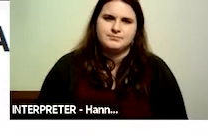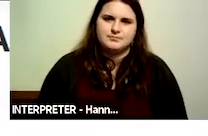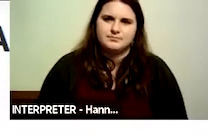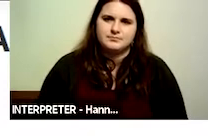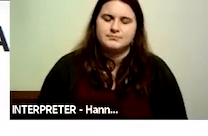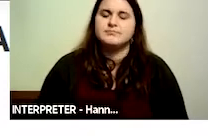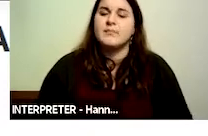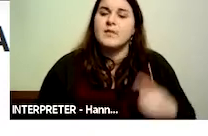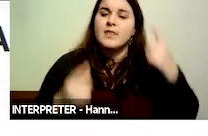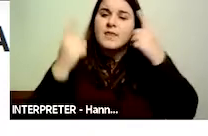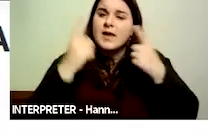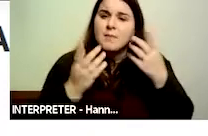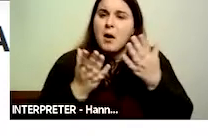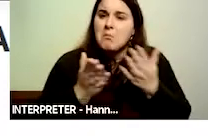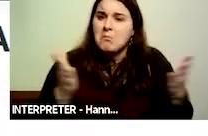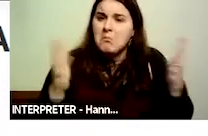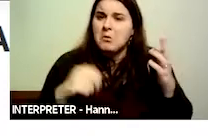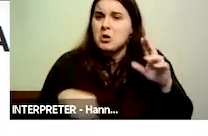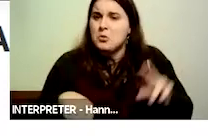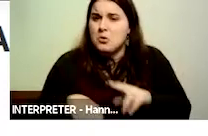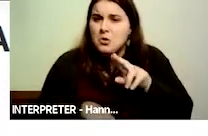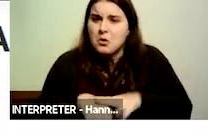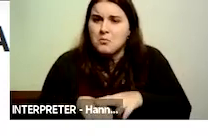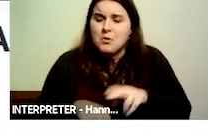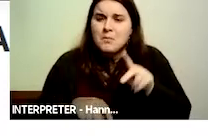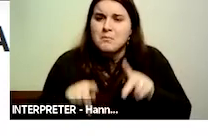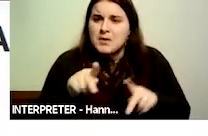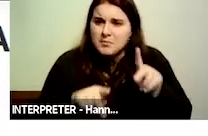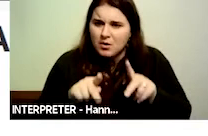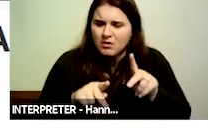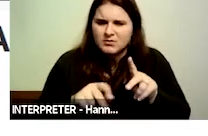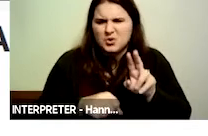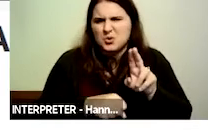Ben Woelk: which some of you may fit on this call, but we're at. Alrighty, so I don't know.